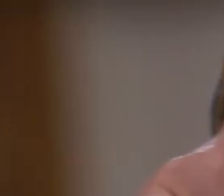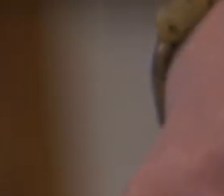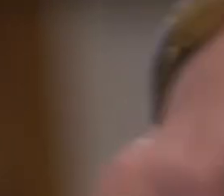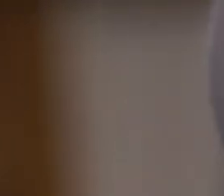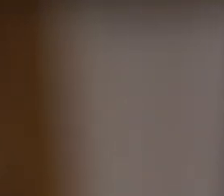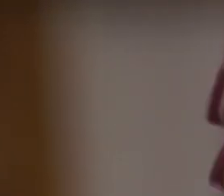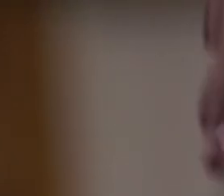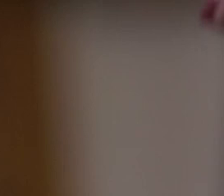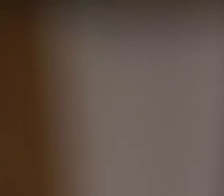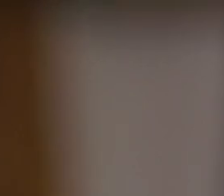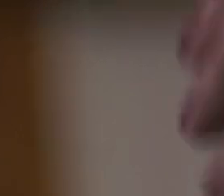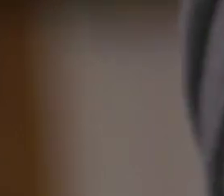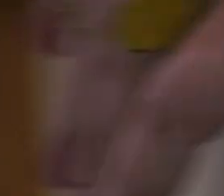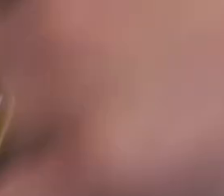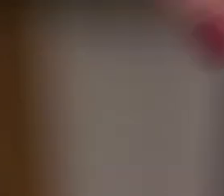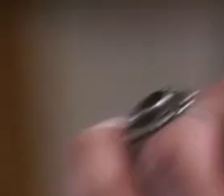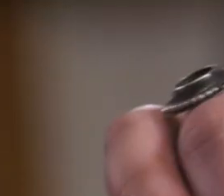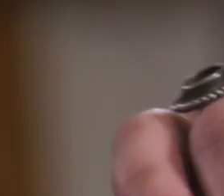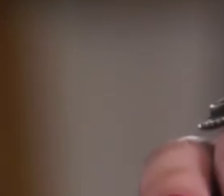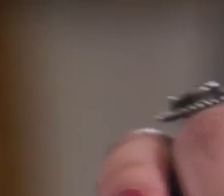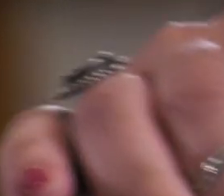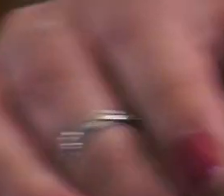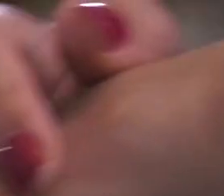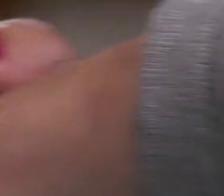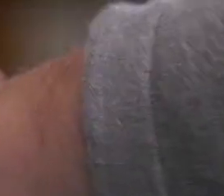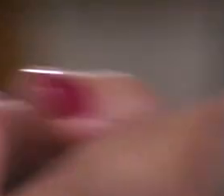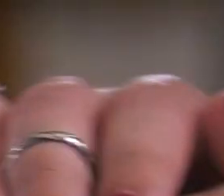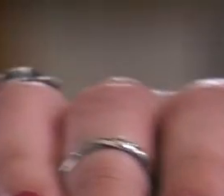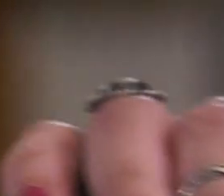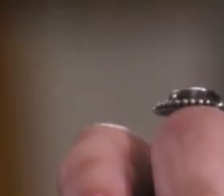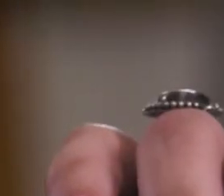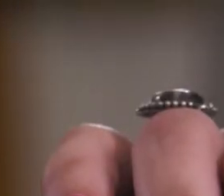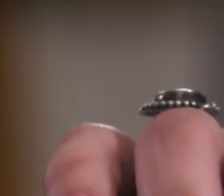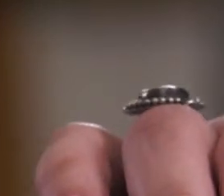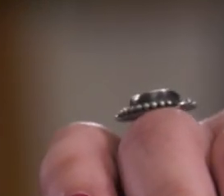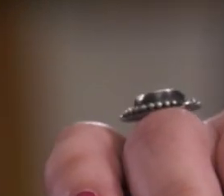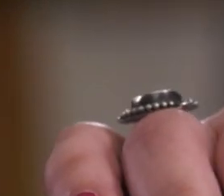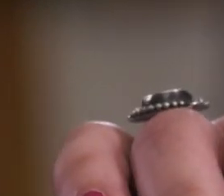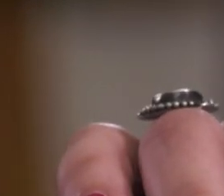all such pink bikes. Because why, "Pink bike" Someone said,